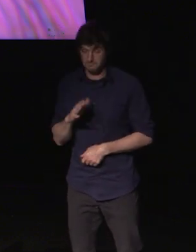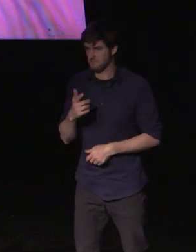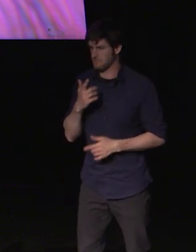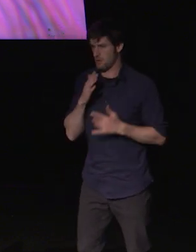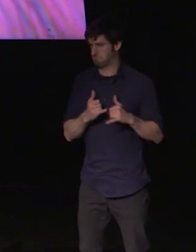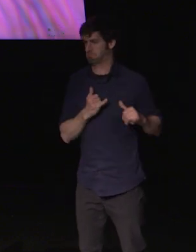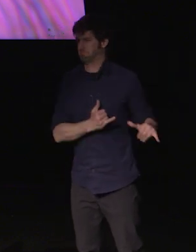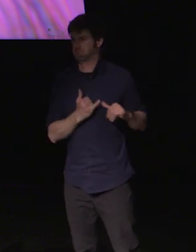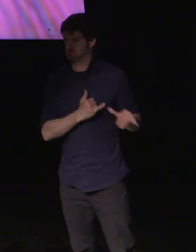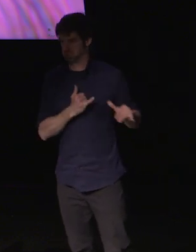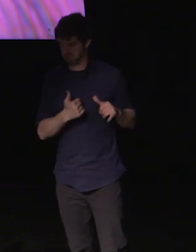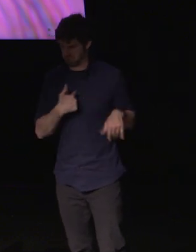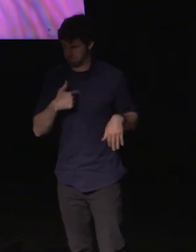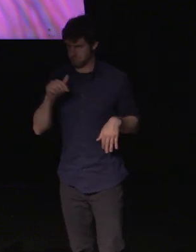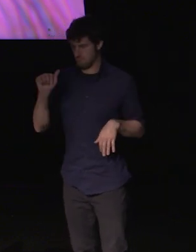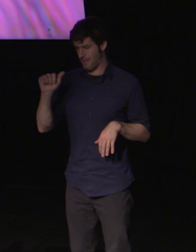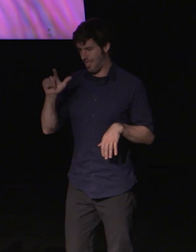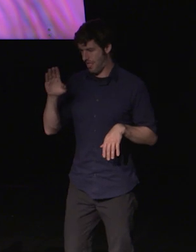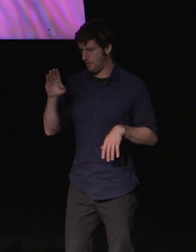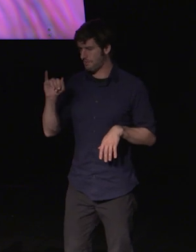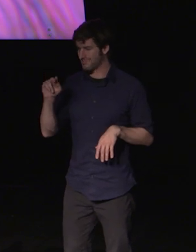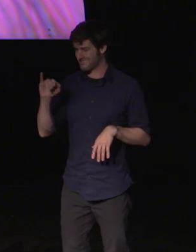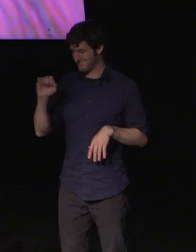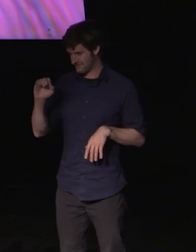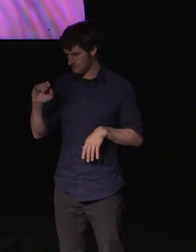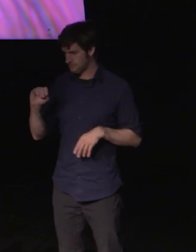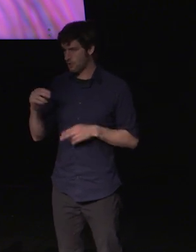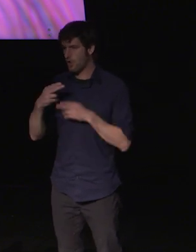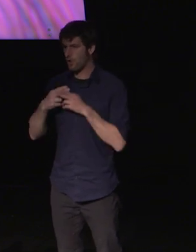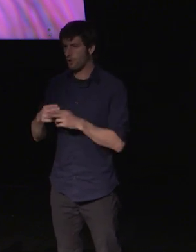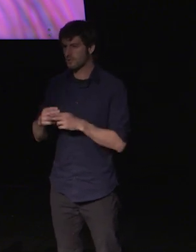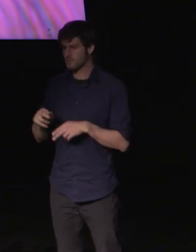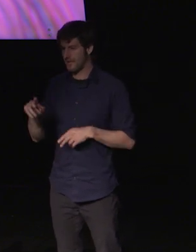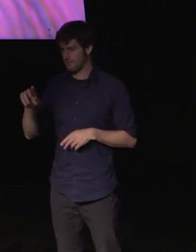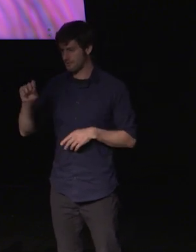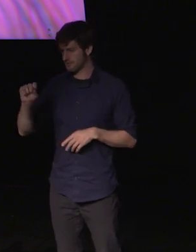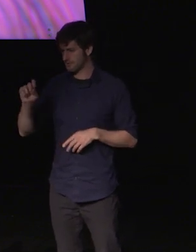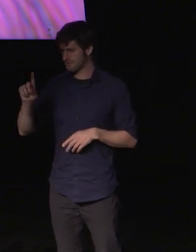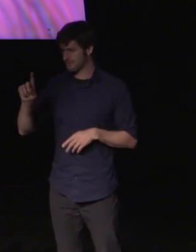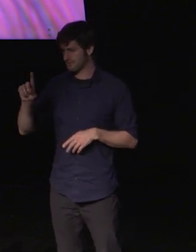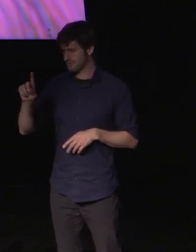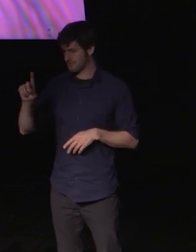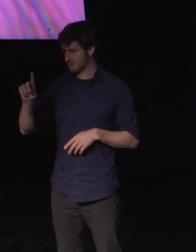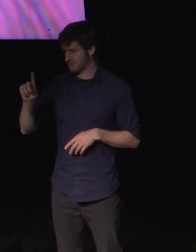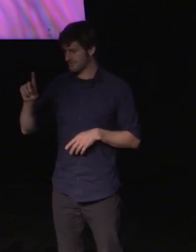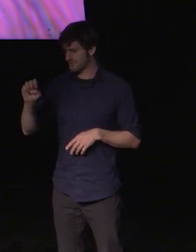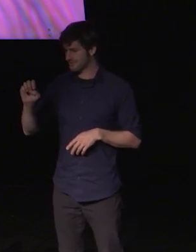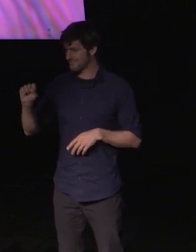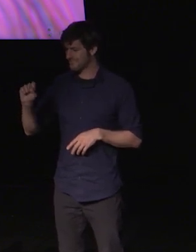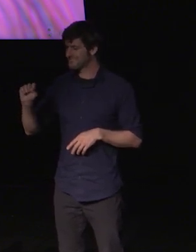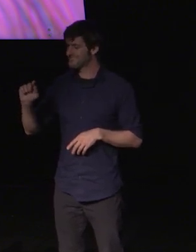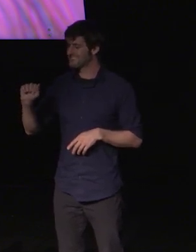I also do have albinism. I have a condition called nystagmus. The best way I've been able to kind of describe is...